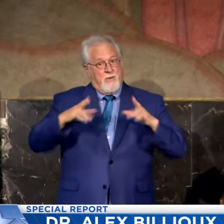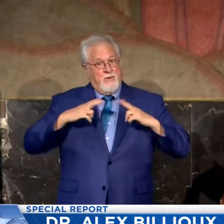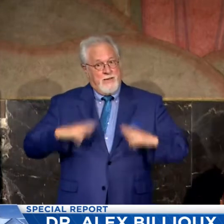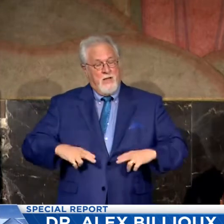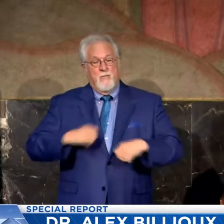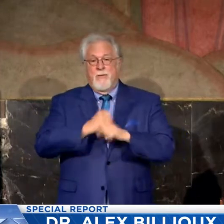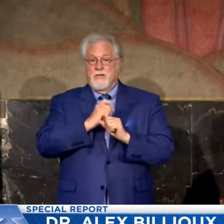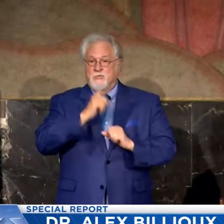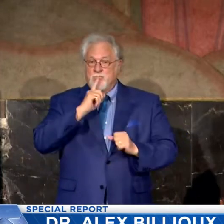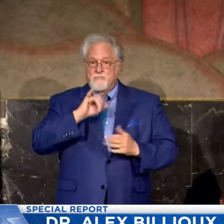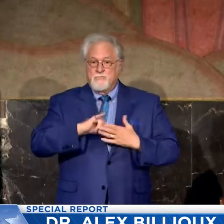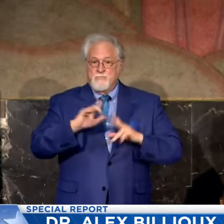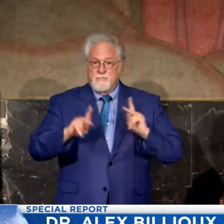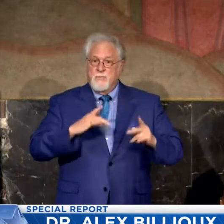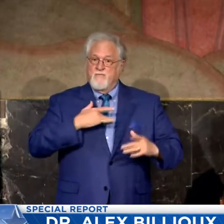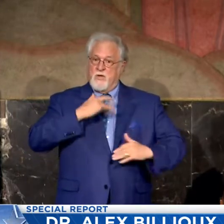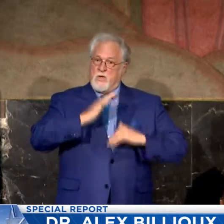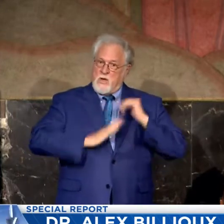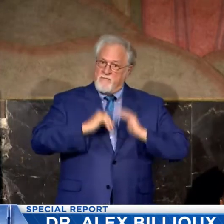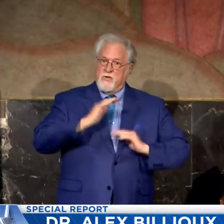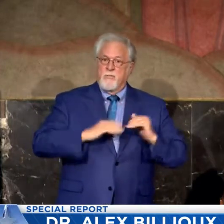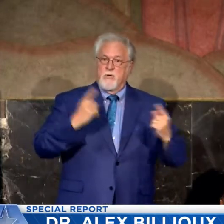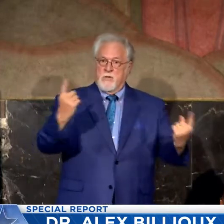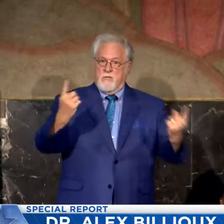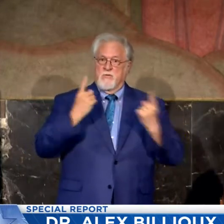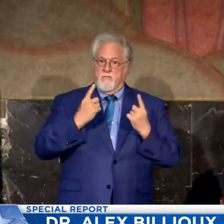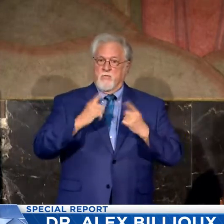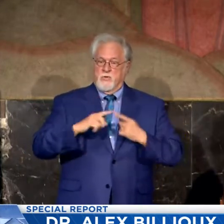WE NOTE APROPOS OF THE POINT THE GOVERNOR IS MAKING ABOUT